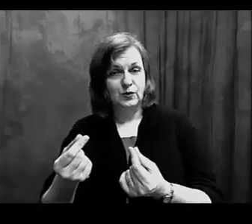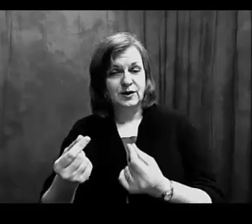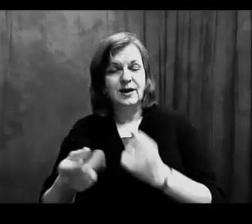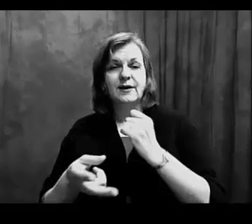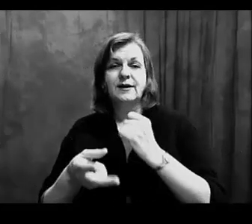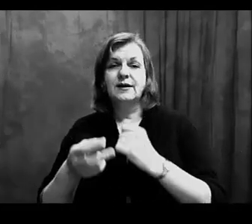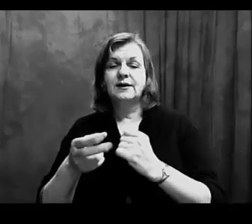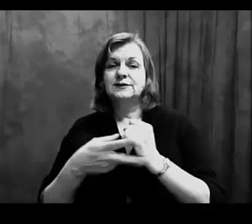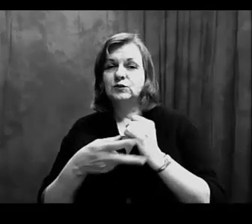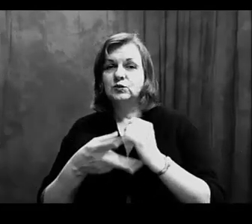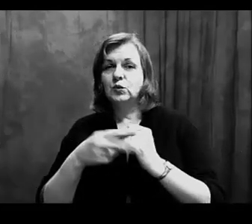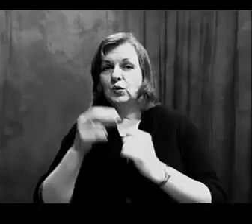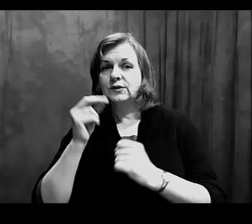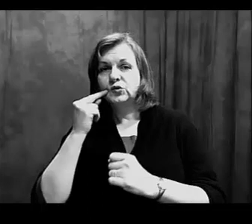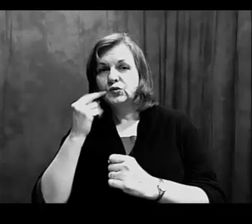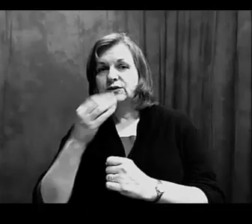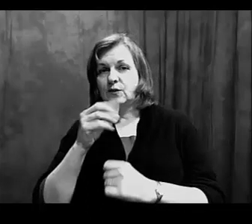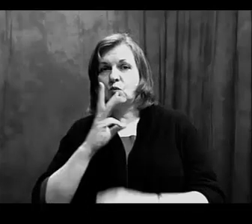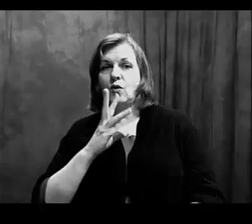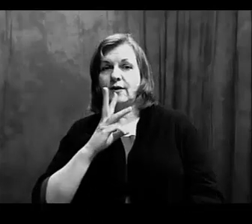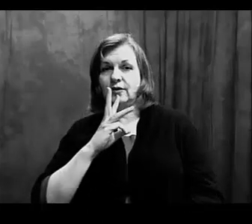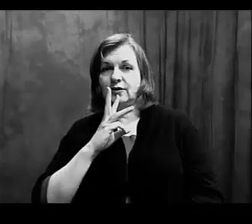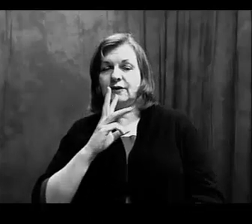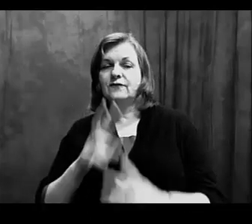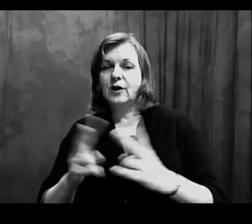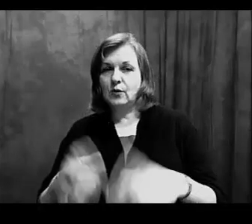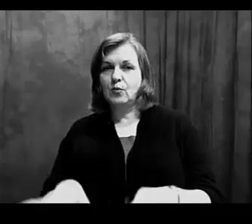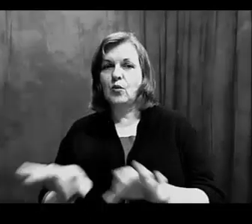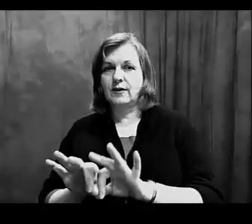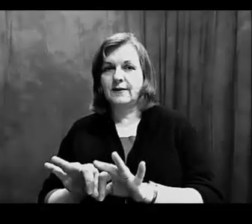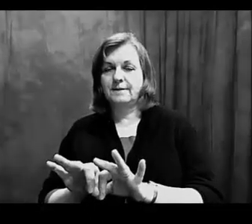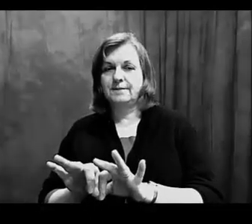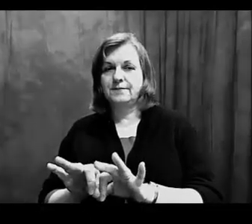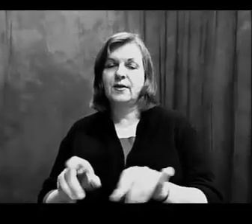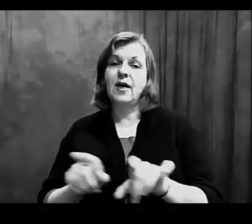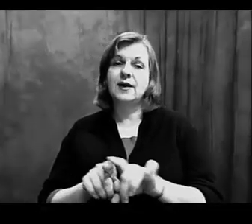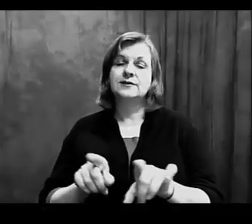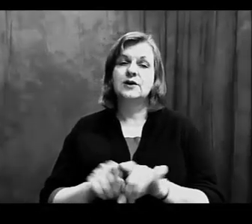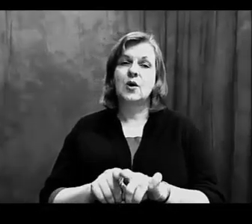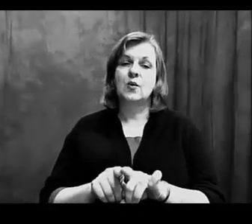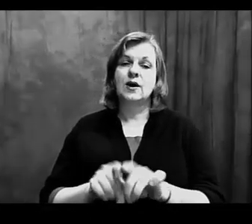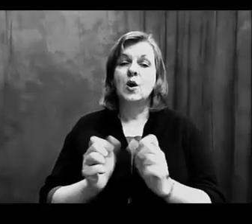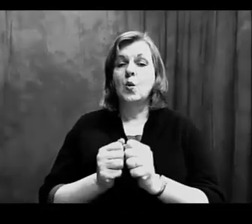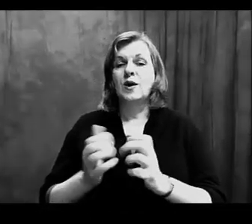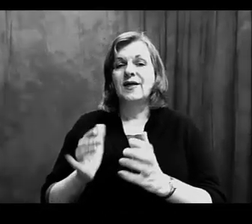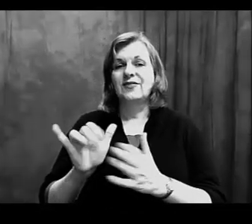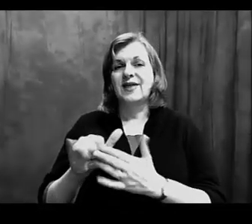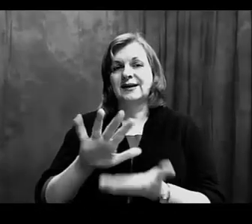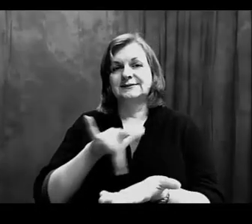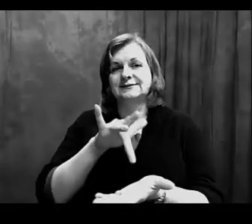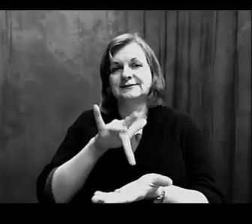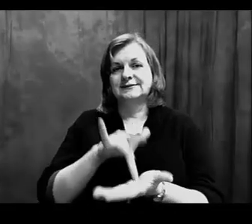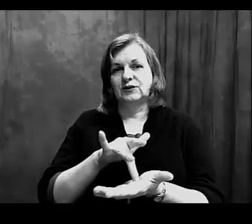and its job is extremely important for water and nutrients storage